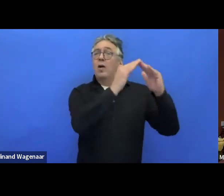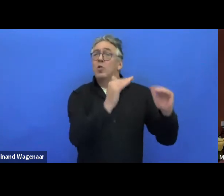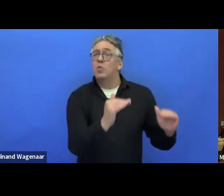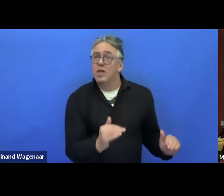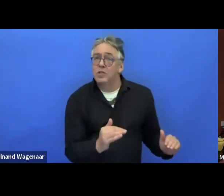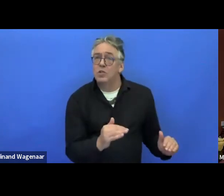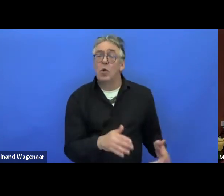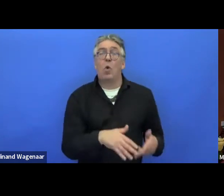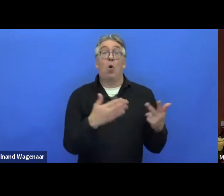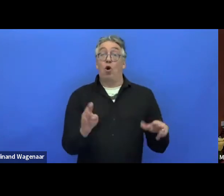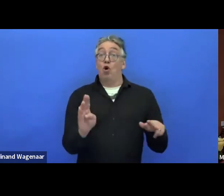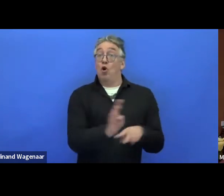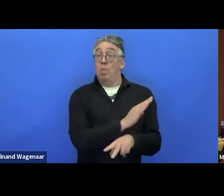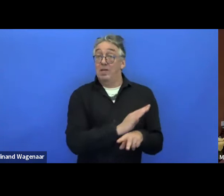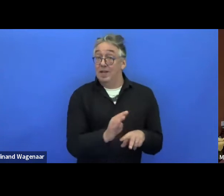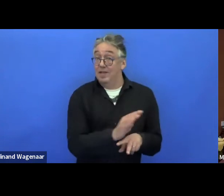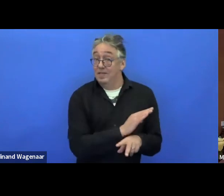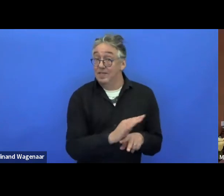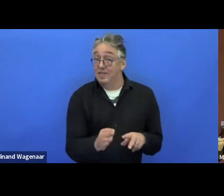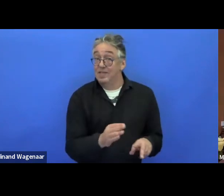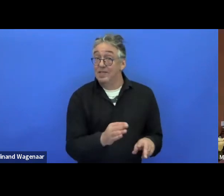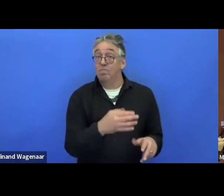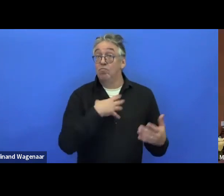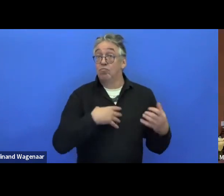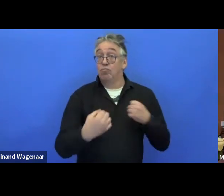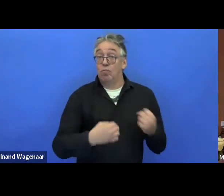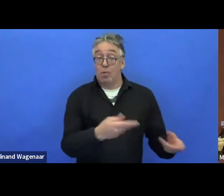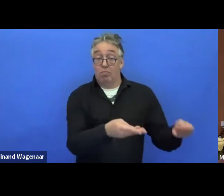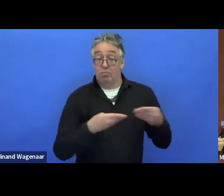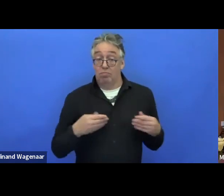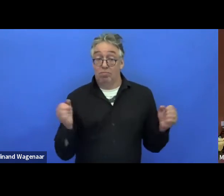so they receive grants and take part in different EU programmes